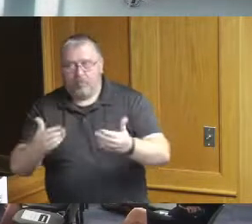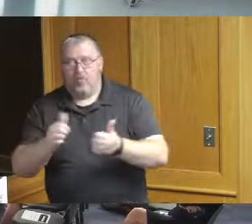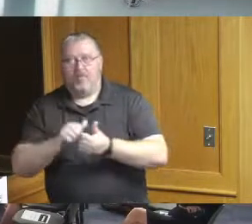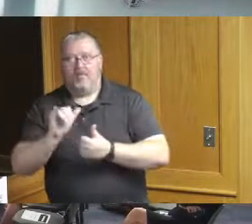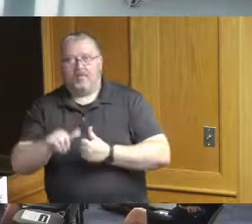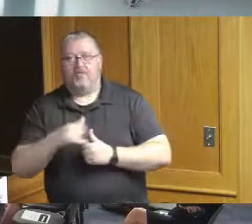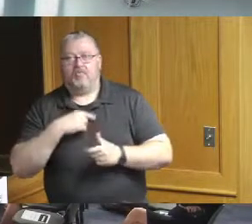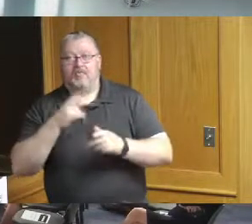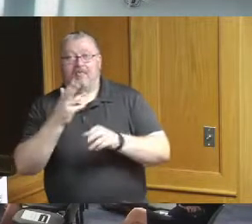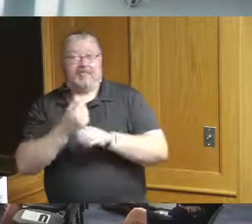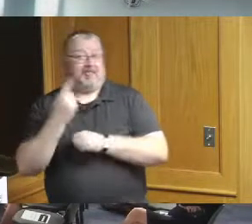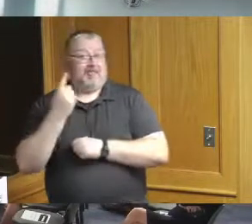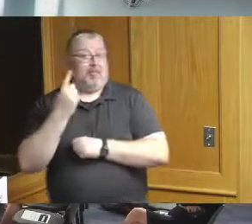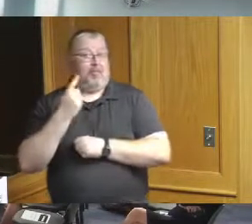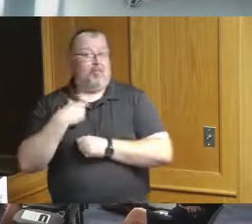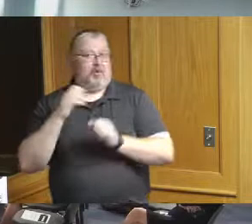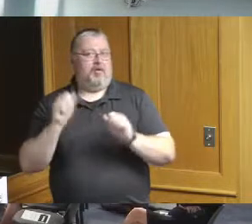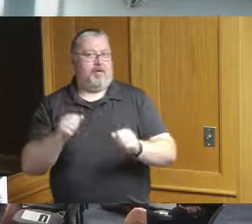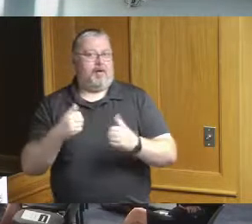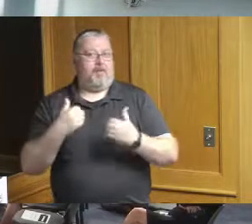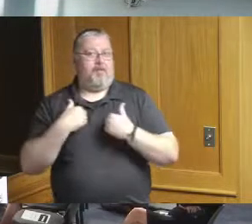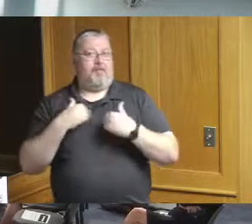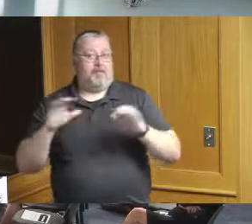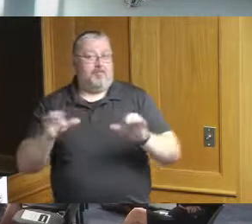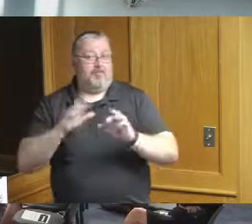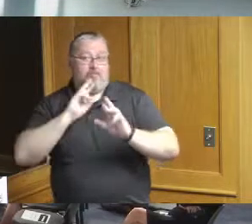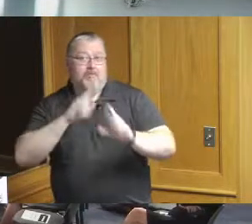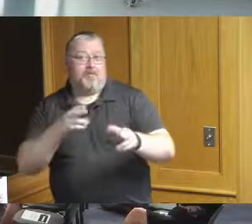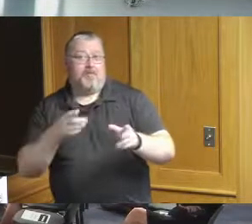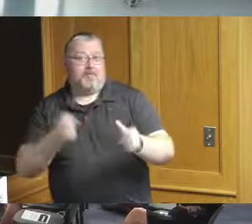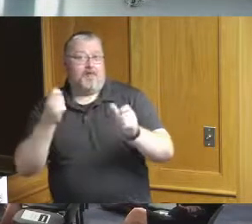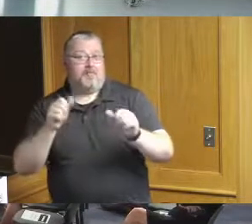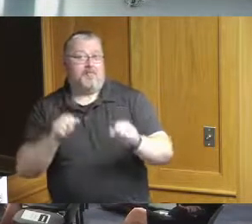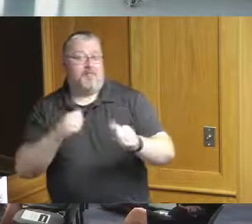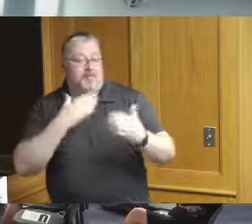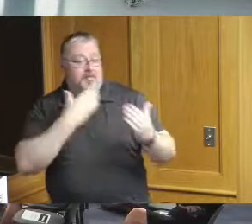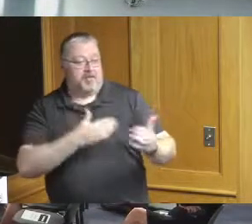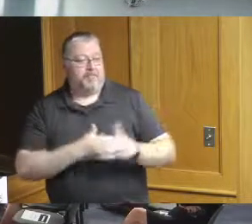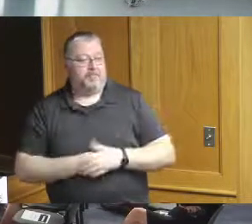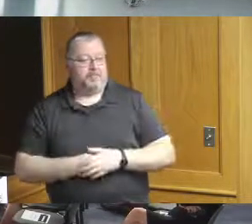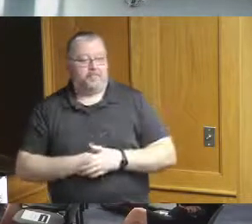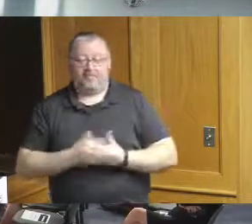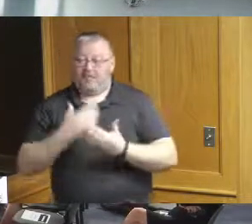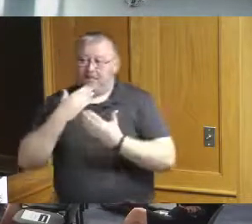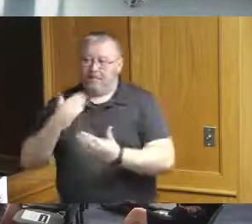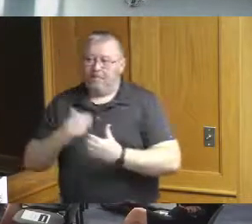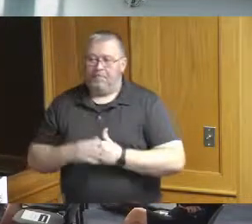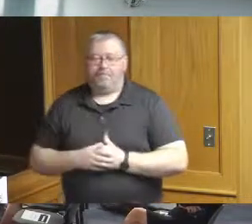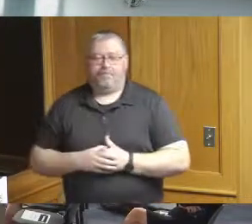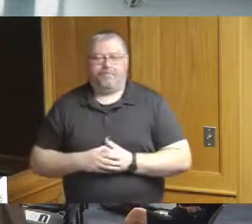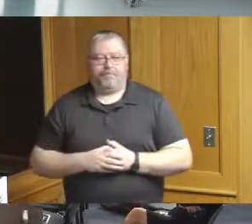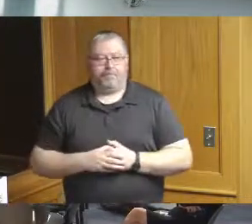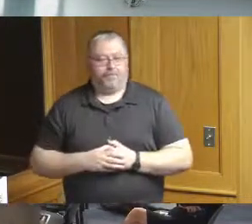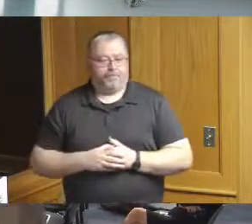to get us something so that we can act quickly as possible thank you thank you thank you okay